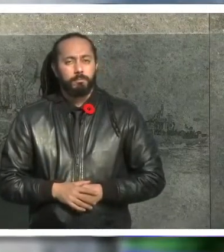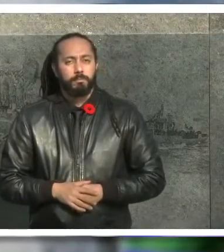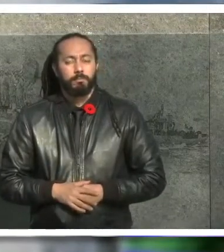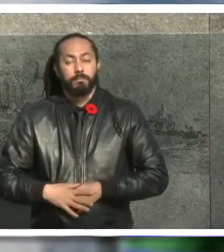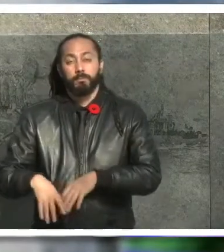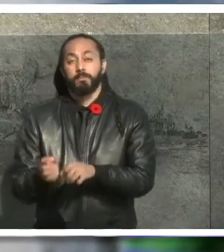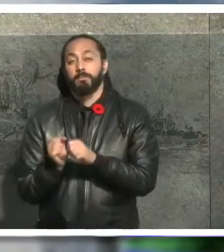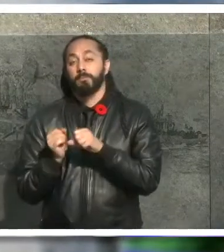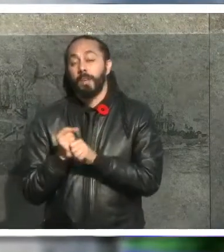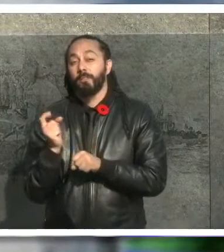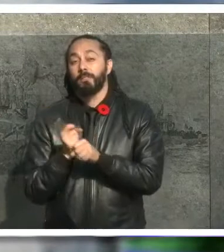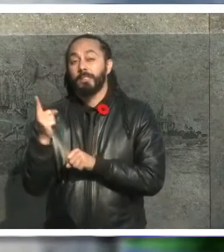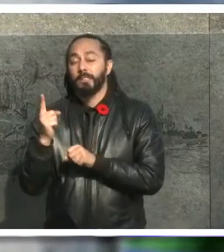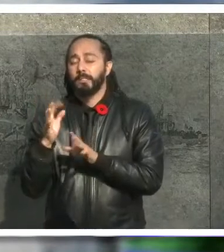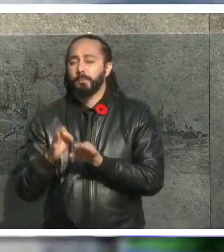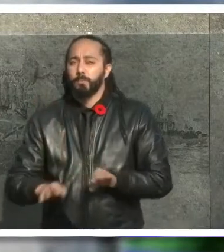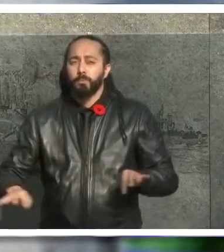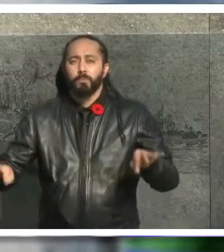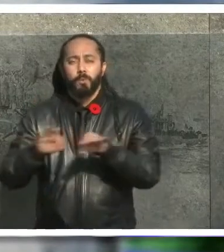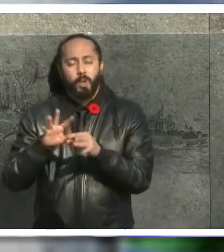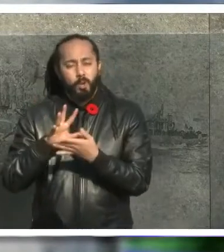Lizzie move